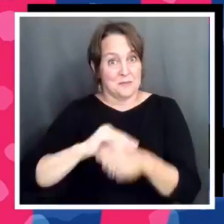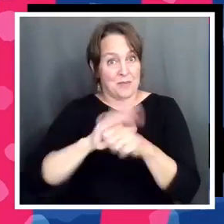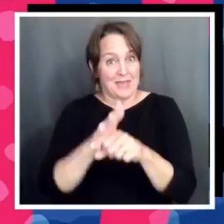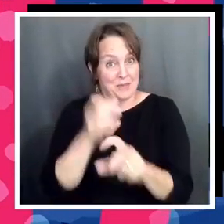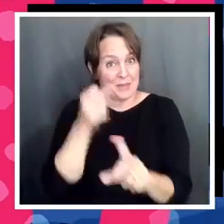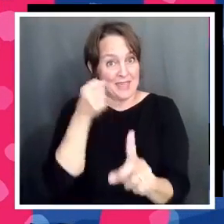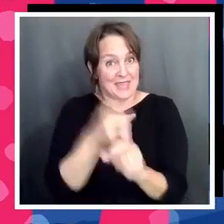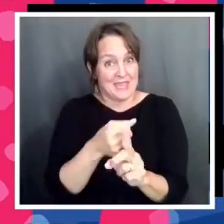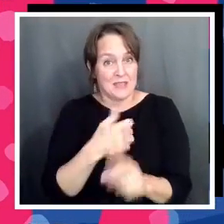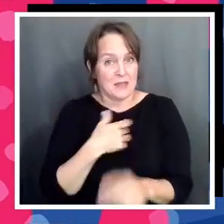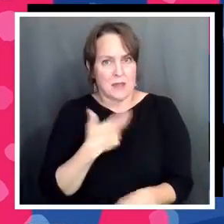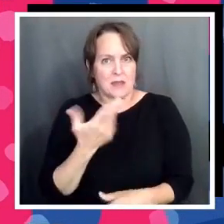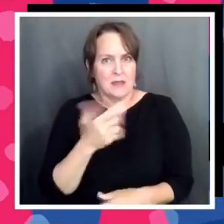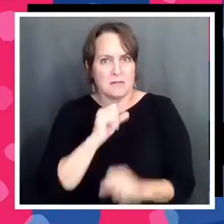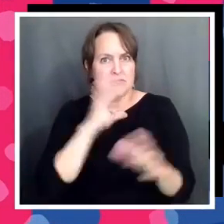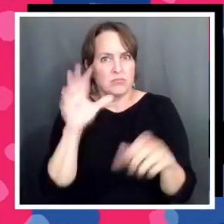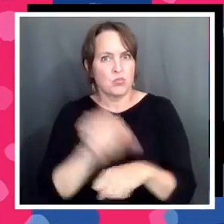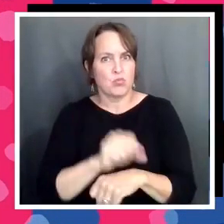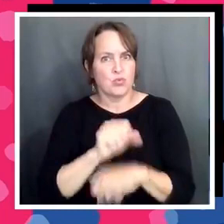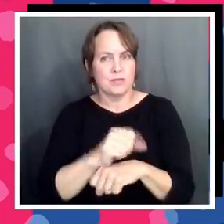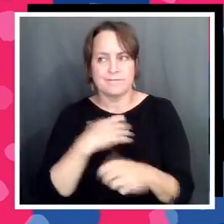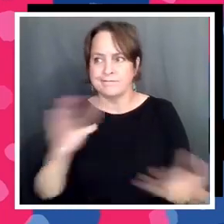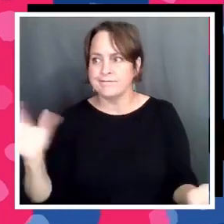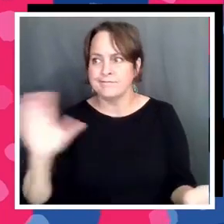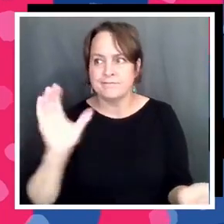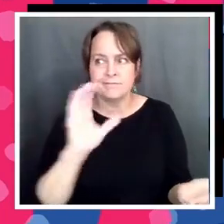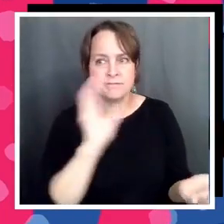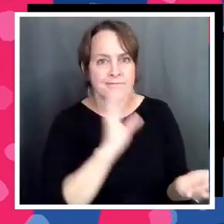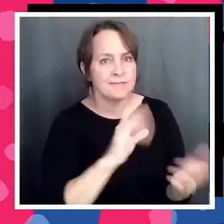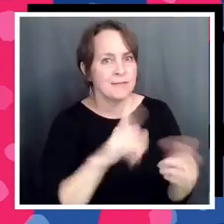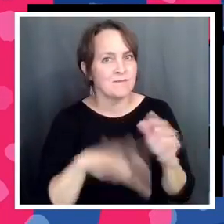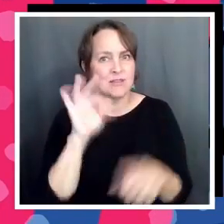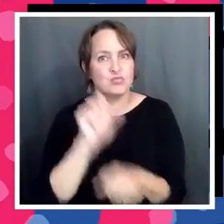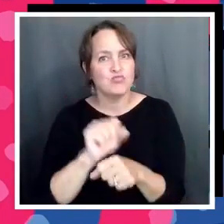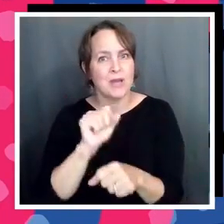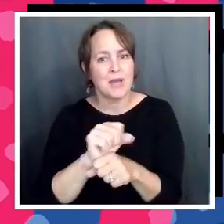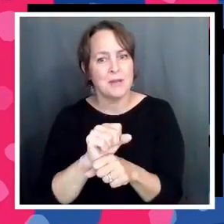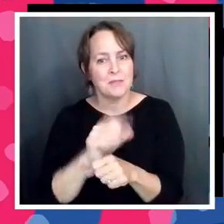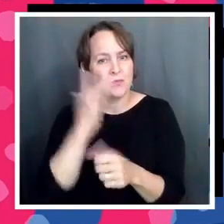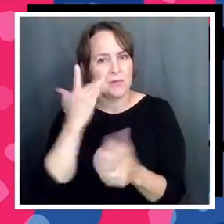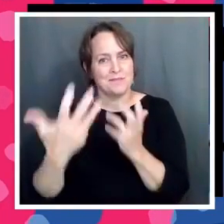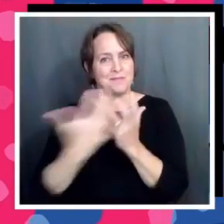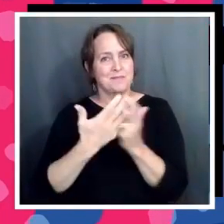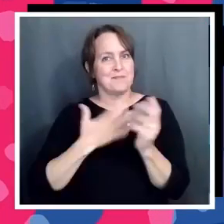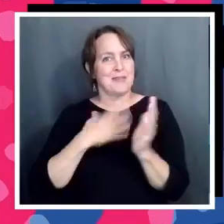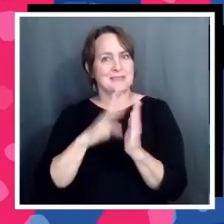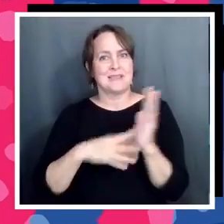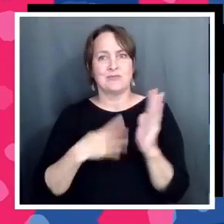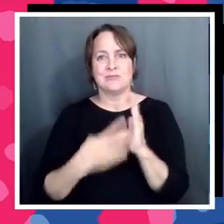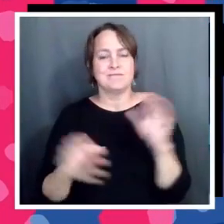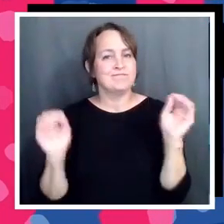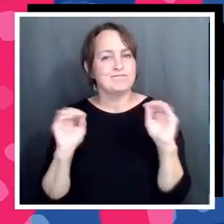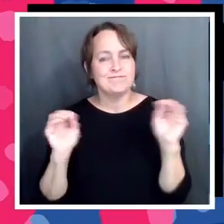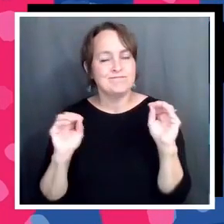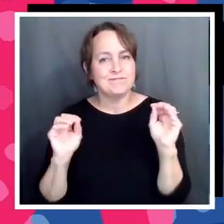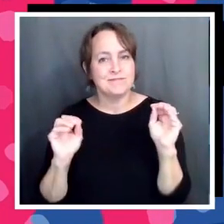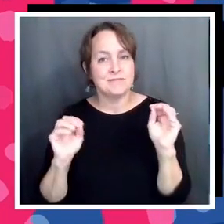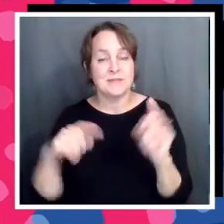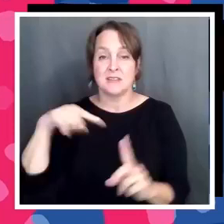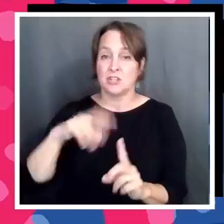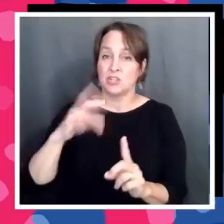KITCHENS.